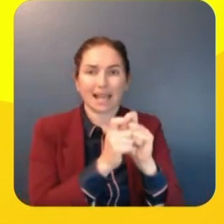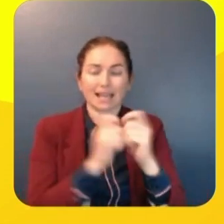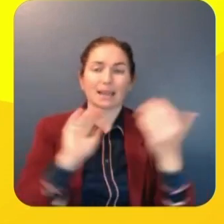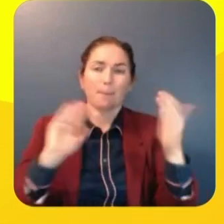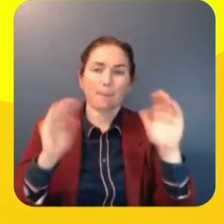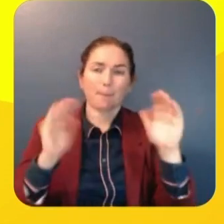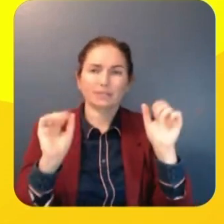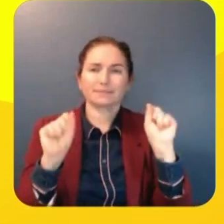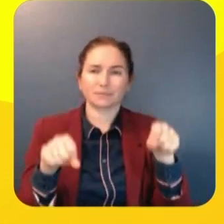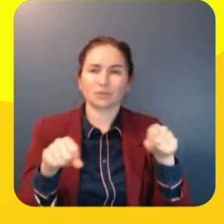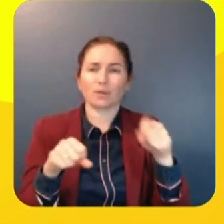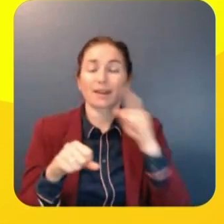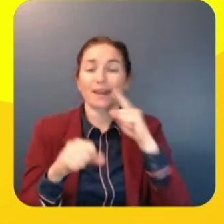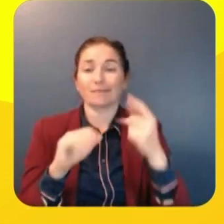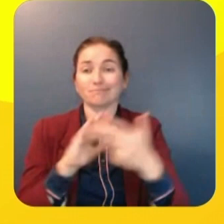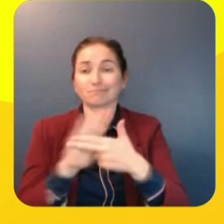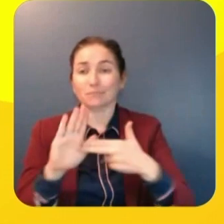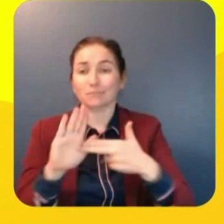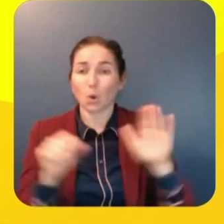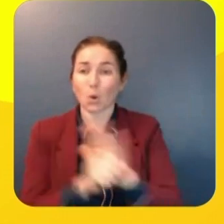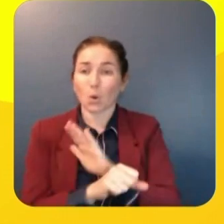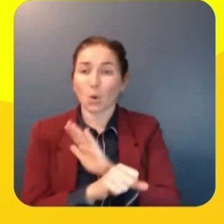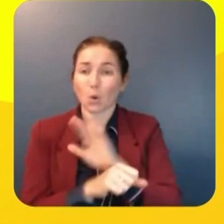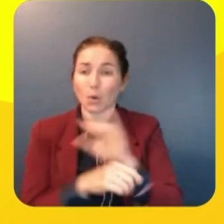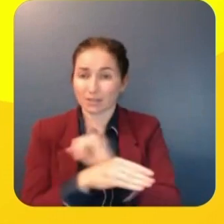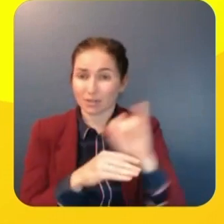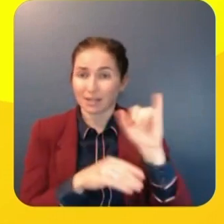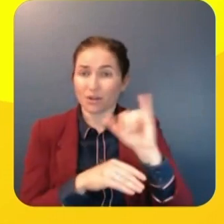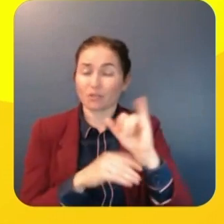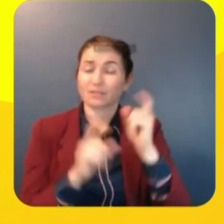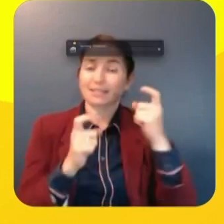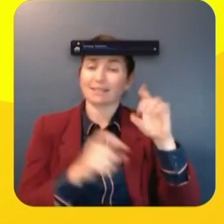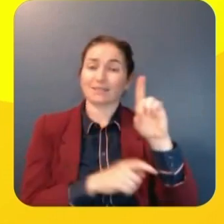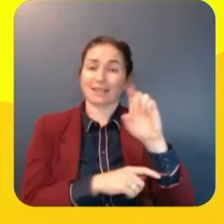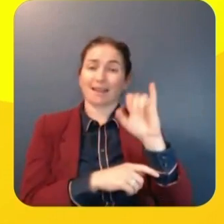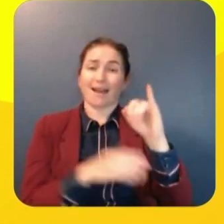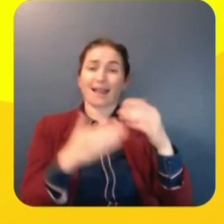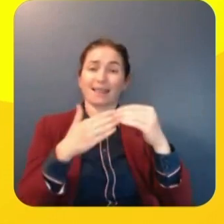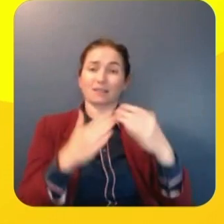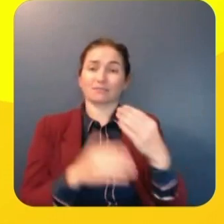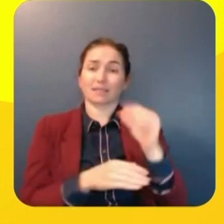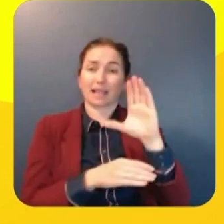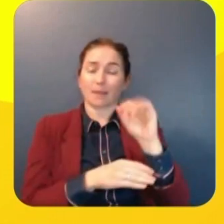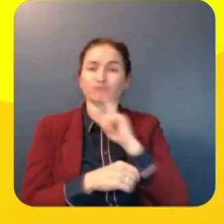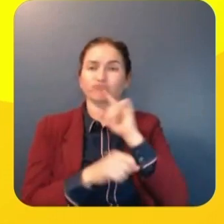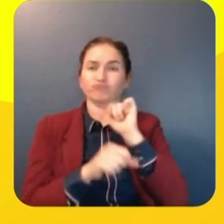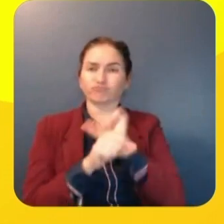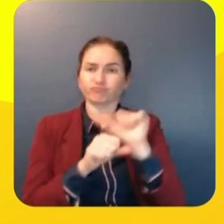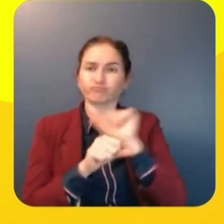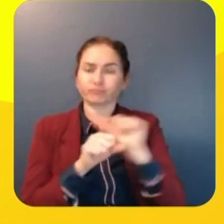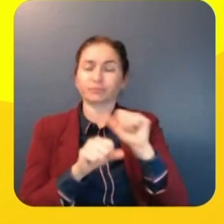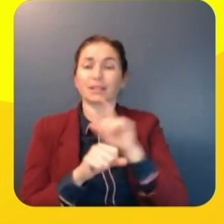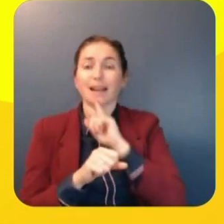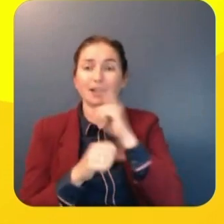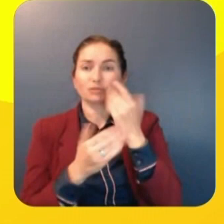as a whole and give DEI leaders and companies the rigorous and validated data they need to make the decisions for